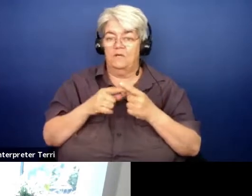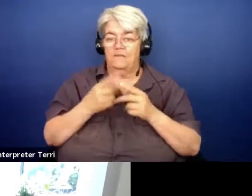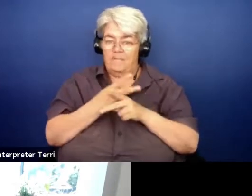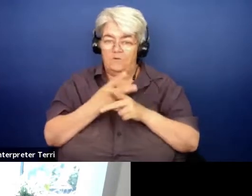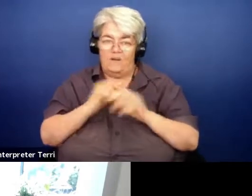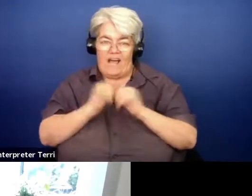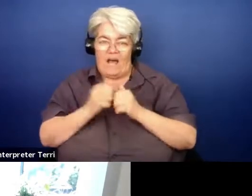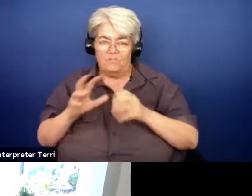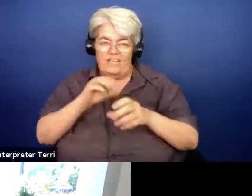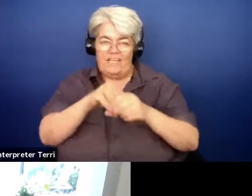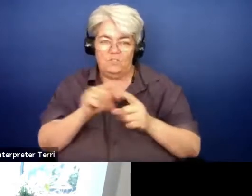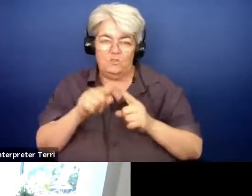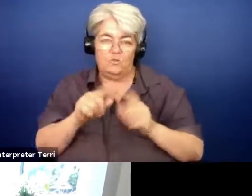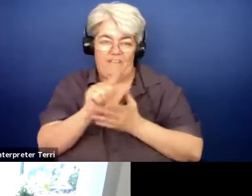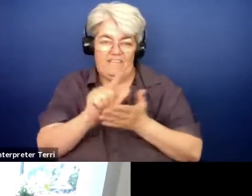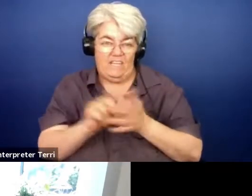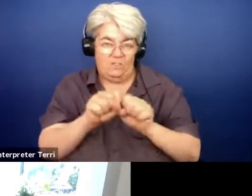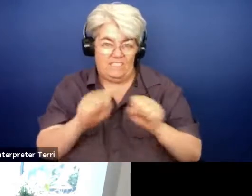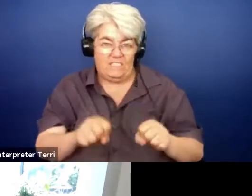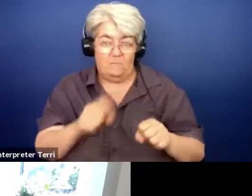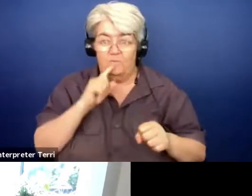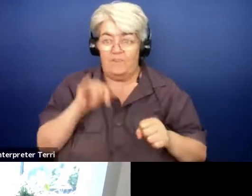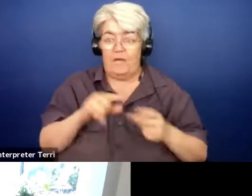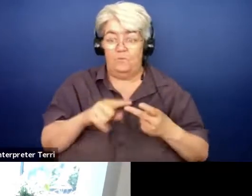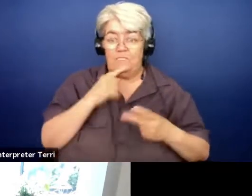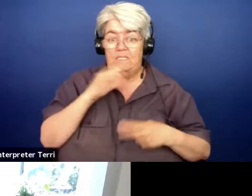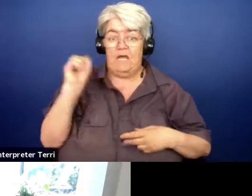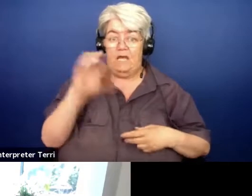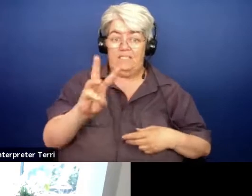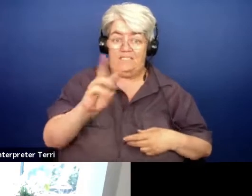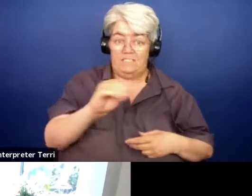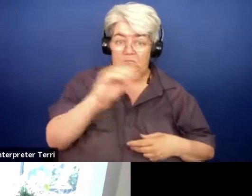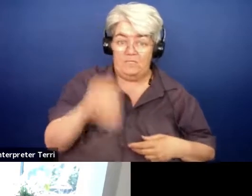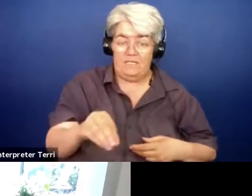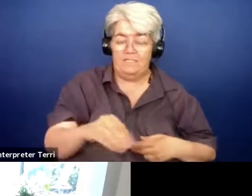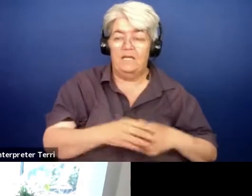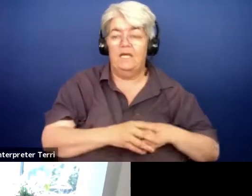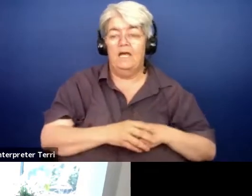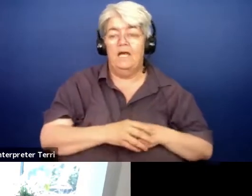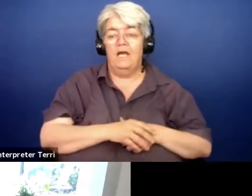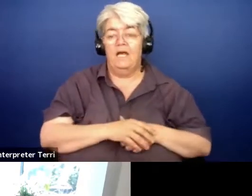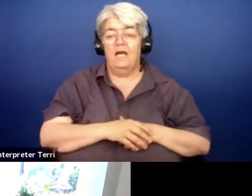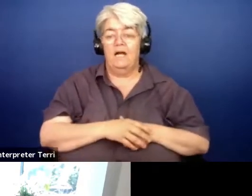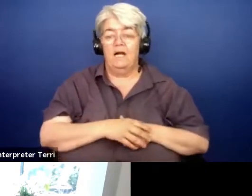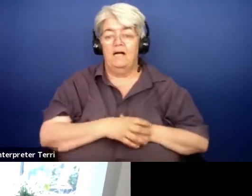the system for that same reason that there was concern that if we started screening for